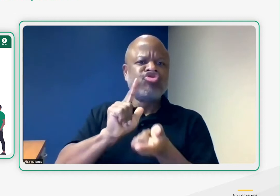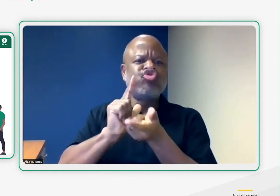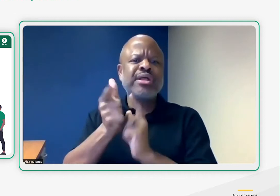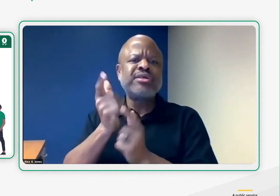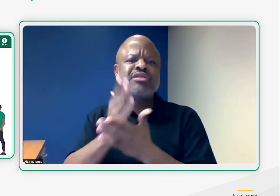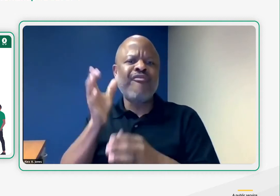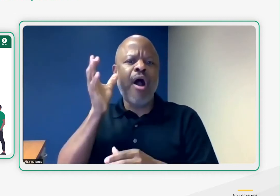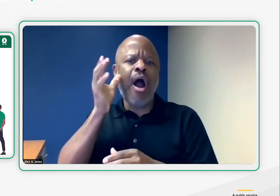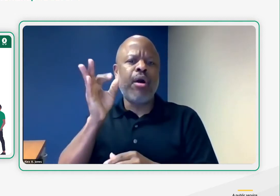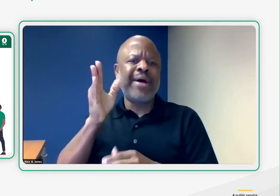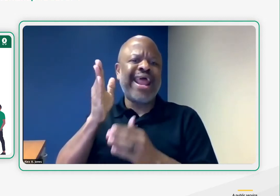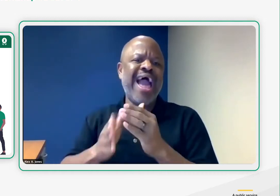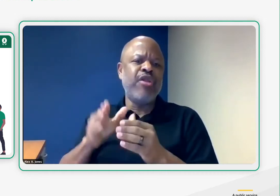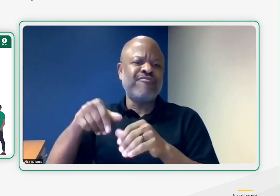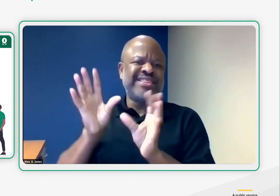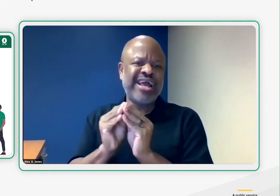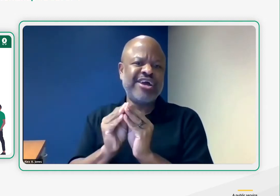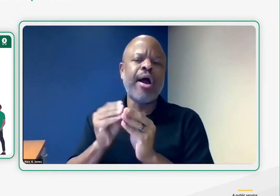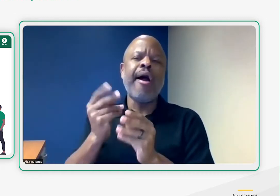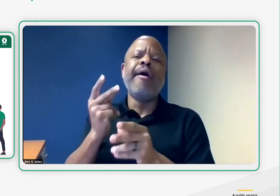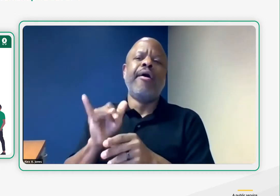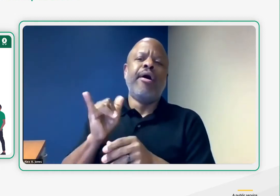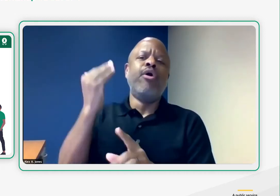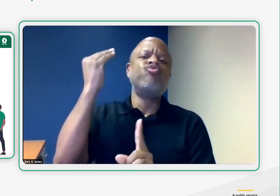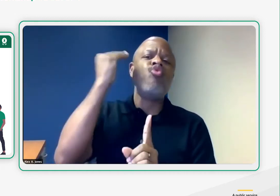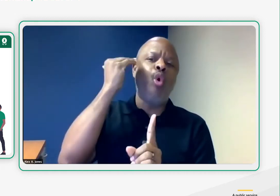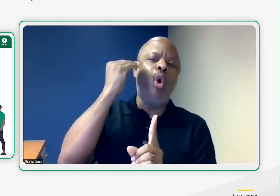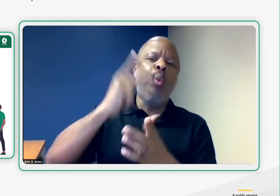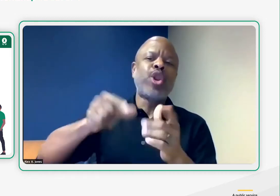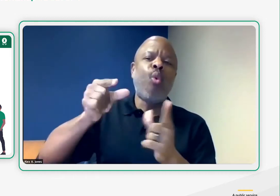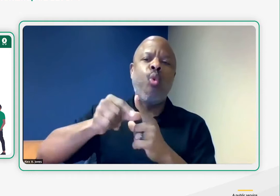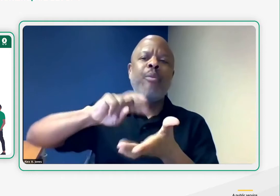And, finally, you will be able to translate some of the concepts of this session into